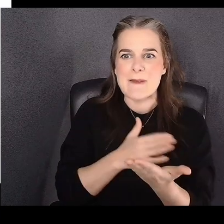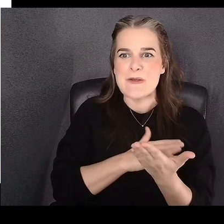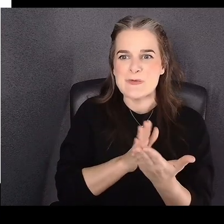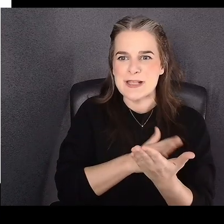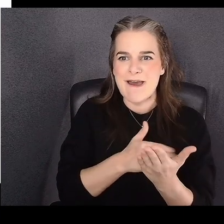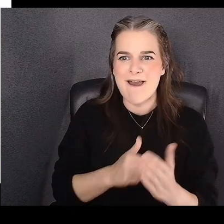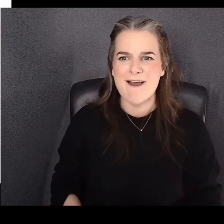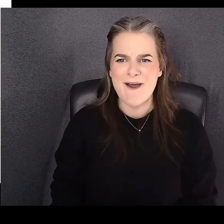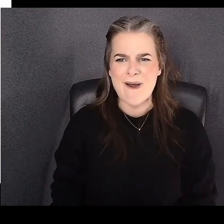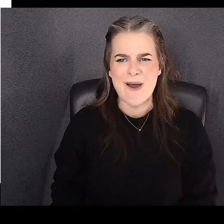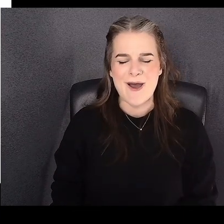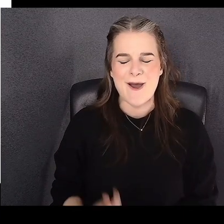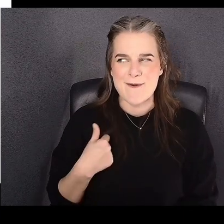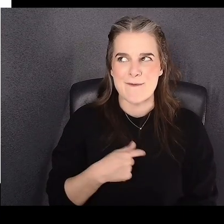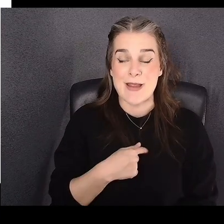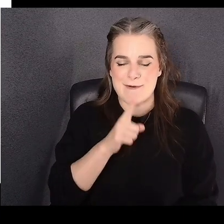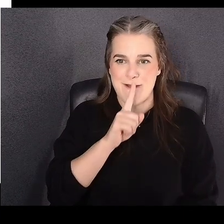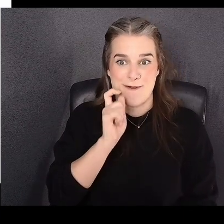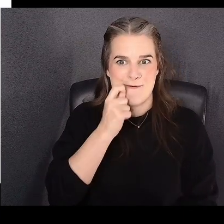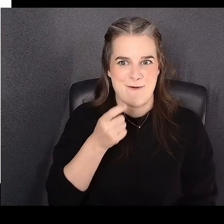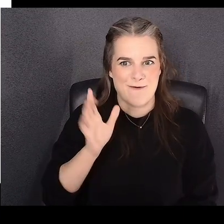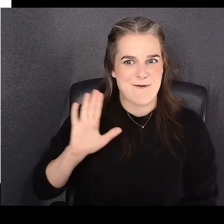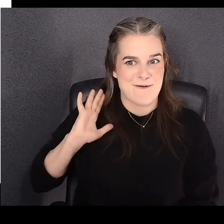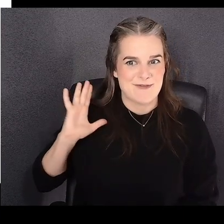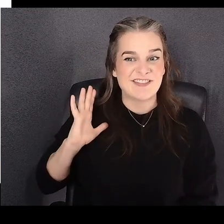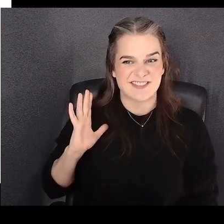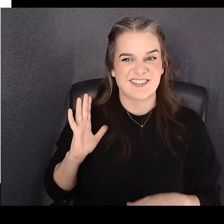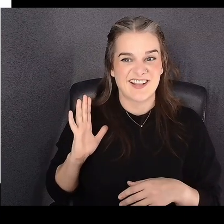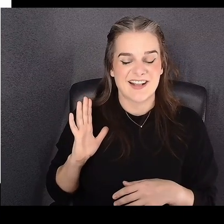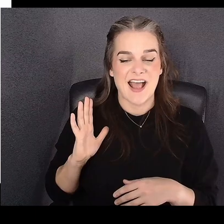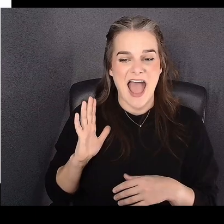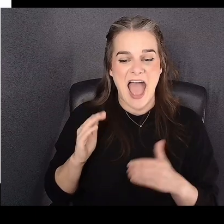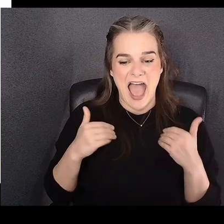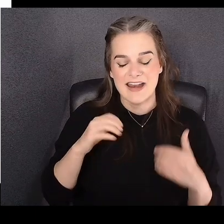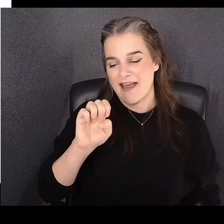We did a switch ensemble and really allowed folks